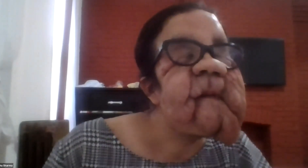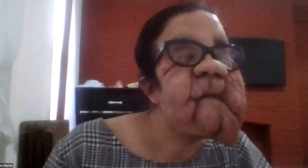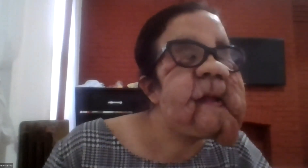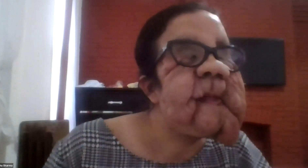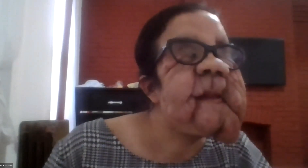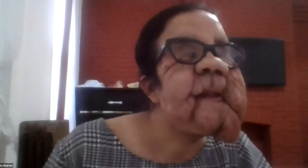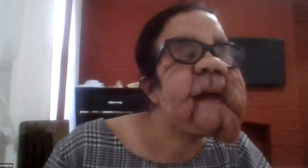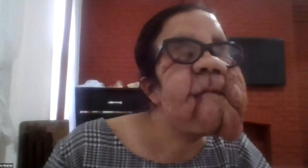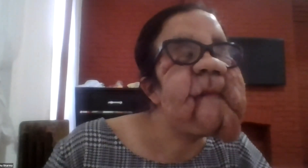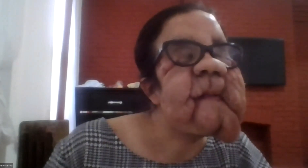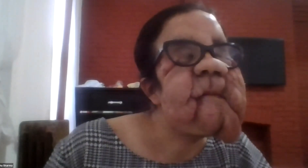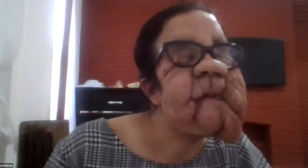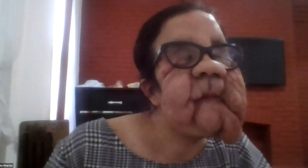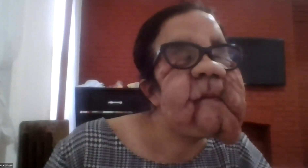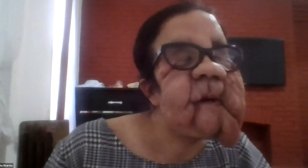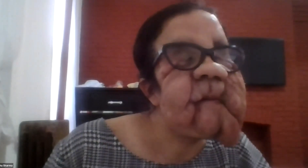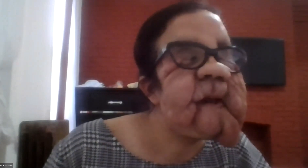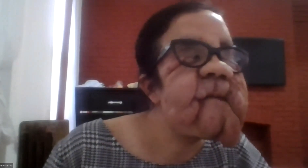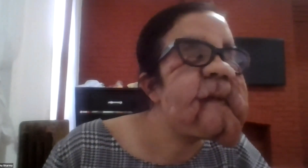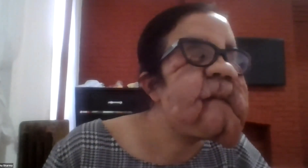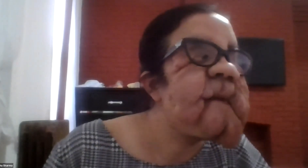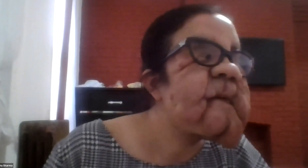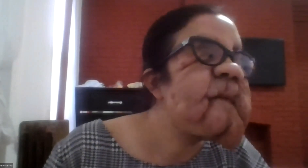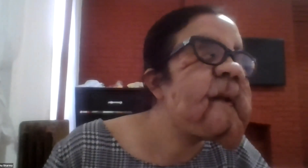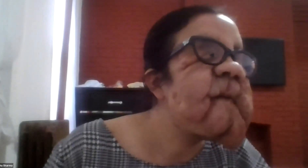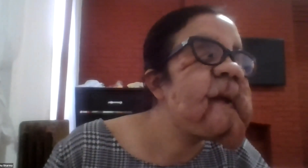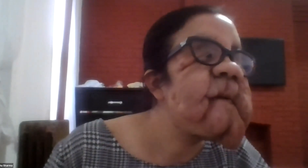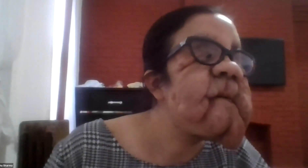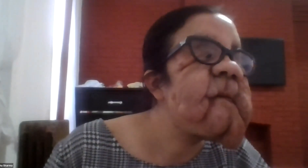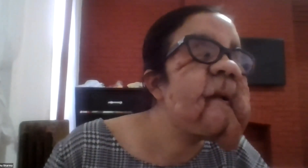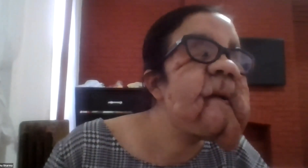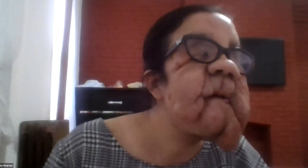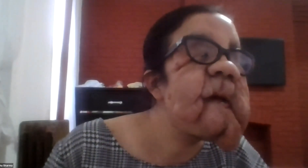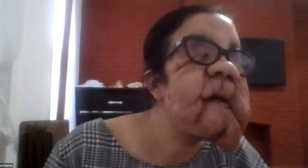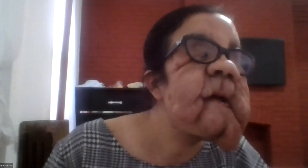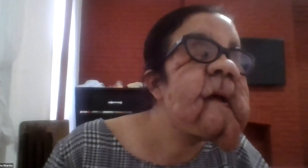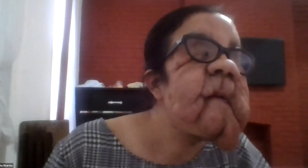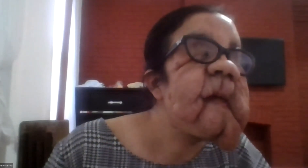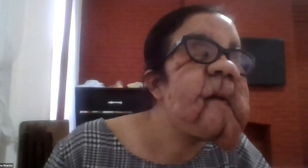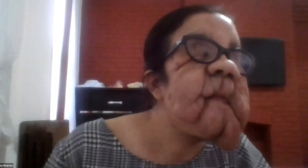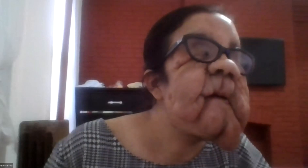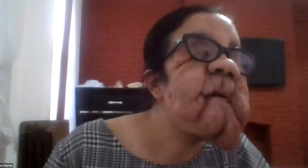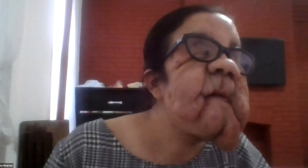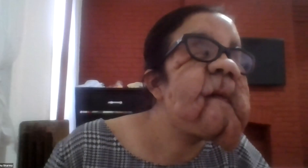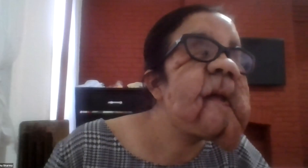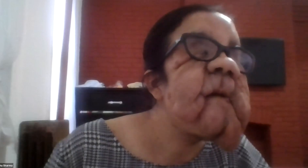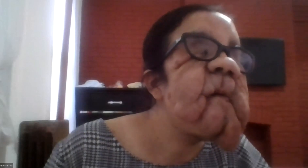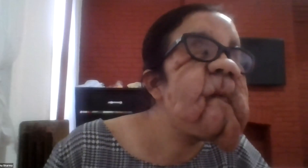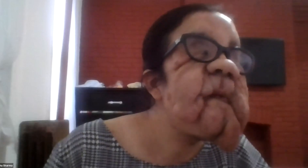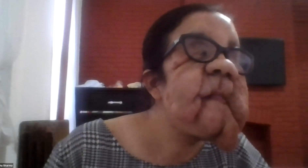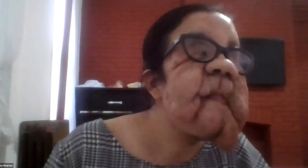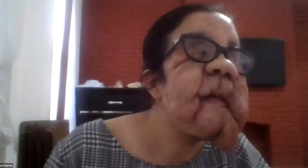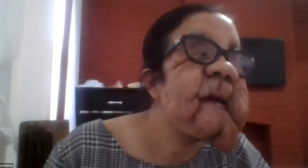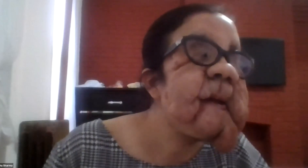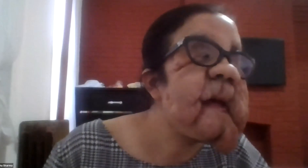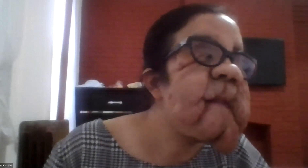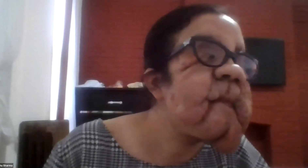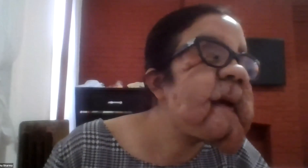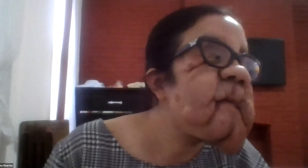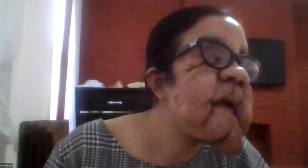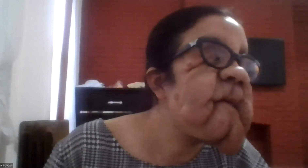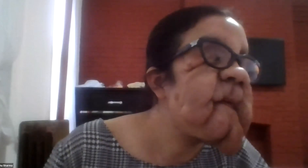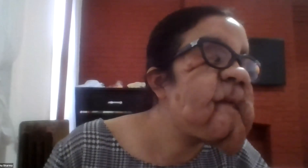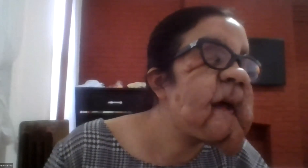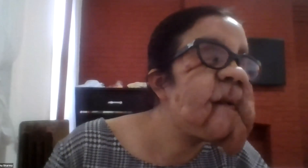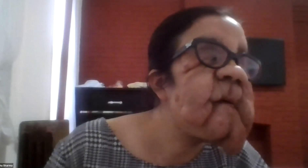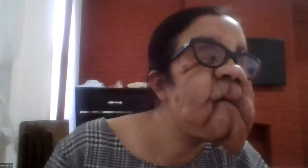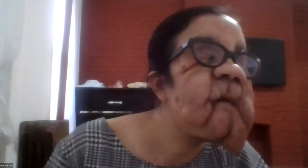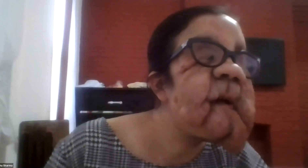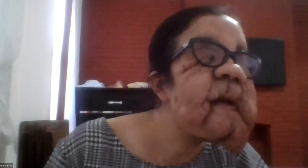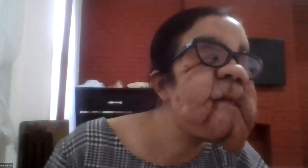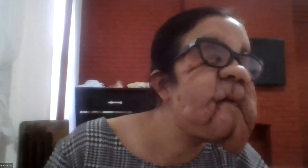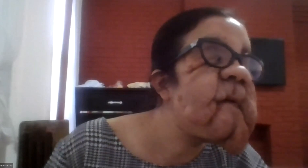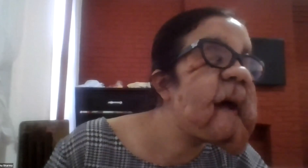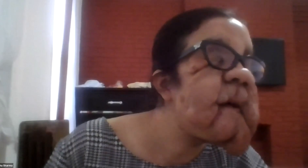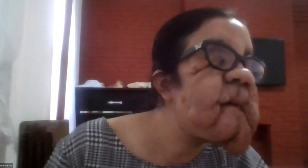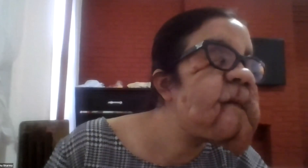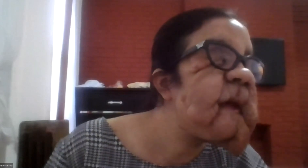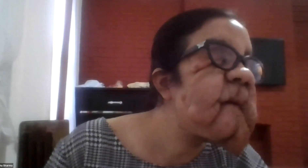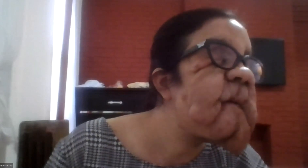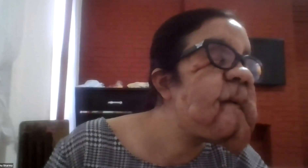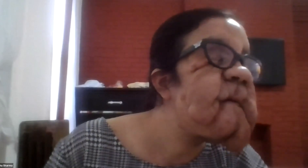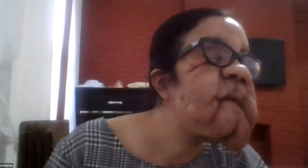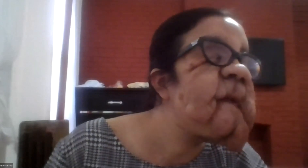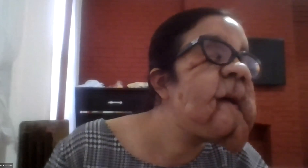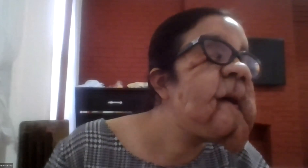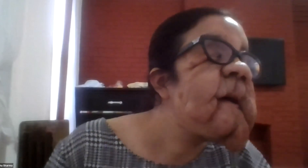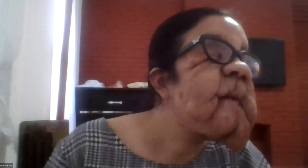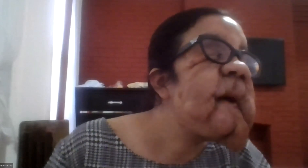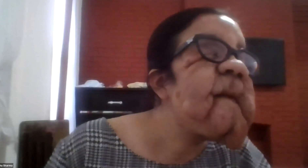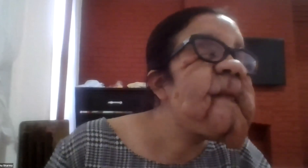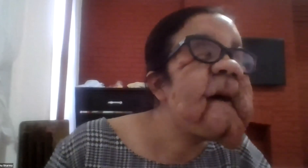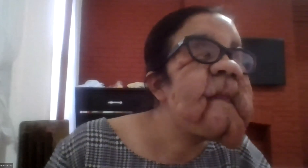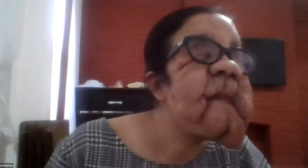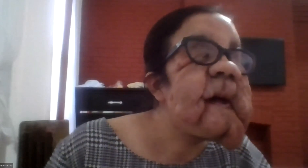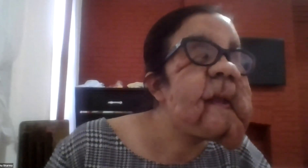Vibhu Sharma : Disability any captioning there would not be benefited by the screen reader so clearly there, there is a huge need in the education sector for teacher than other stakeholders to understand that.